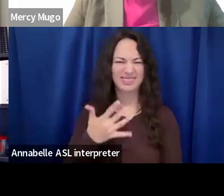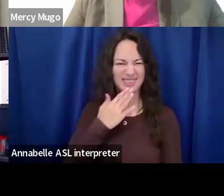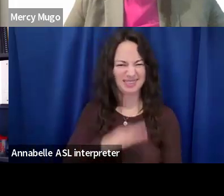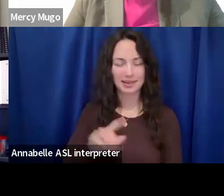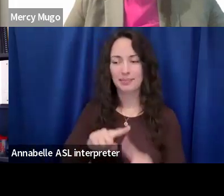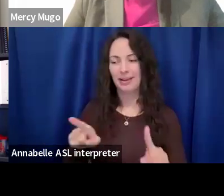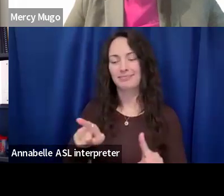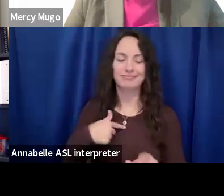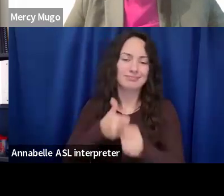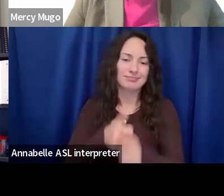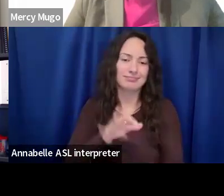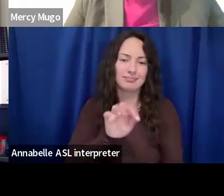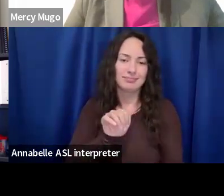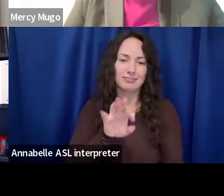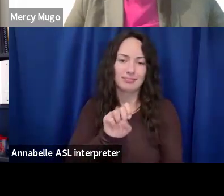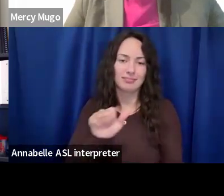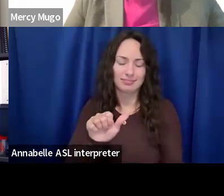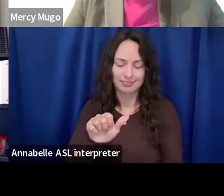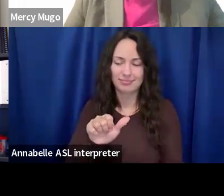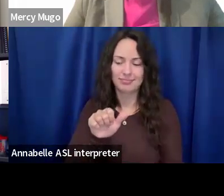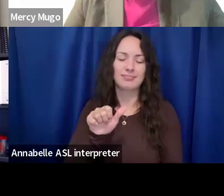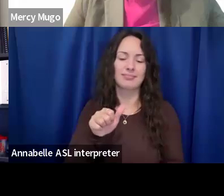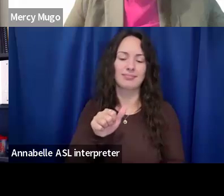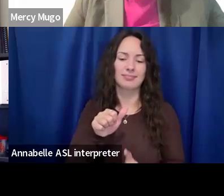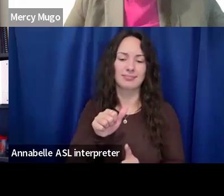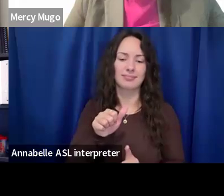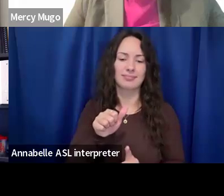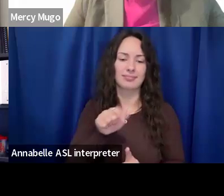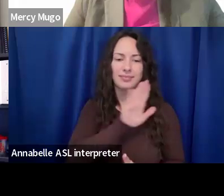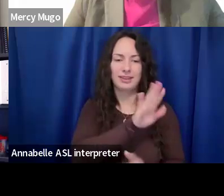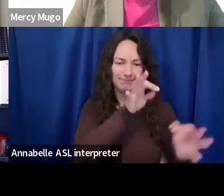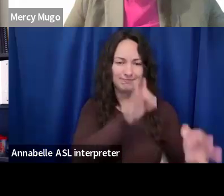by what FAFSA tells us. So when I worked with my point